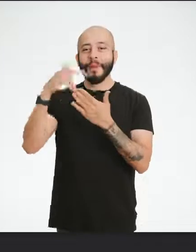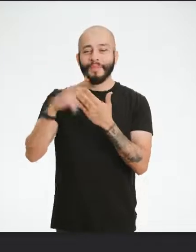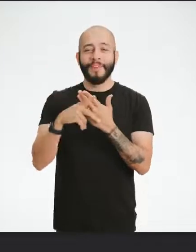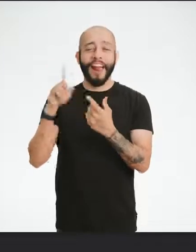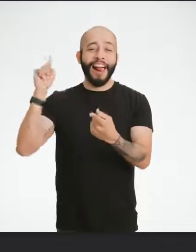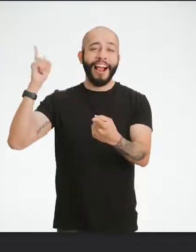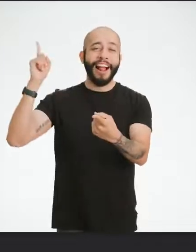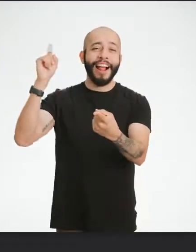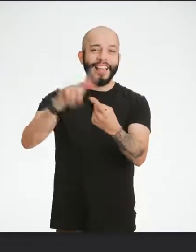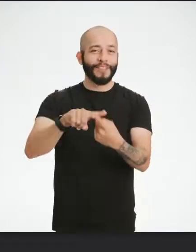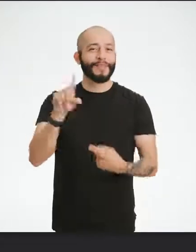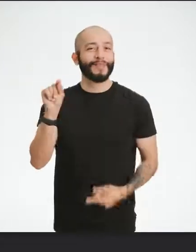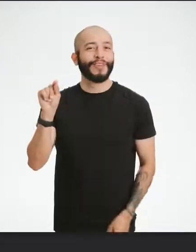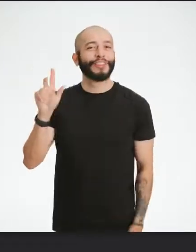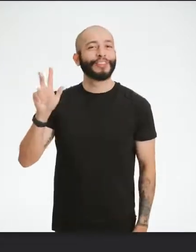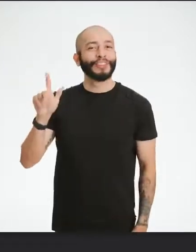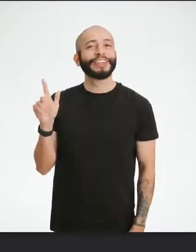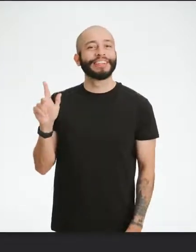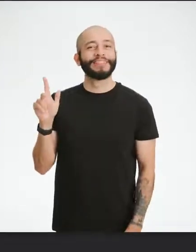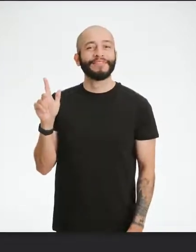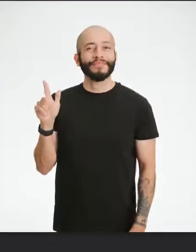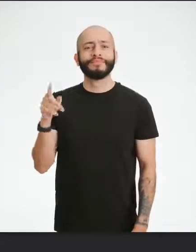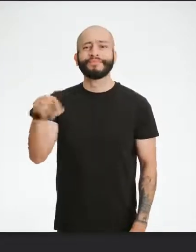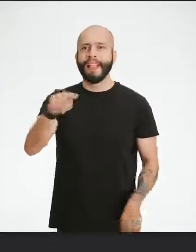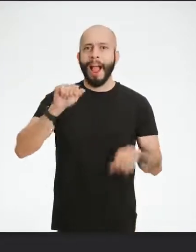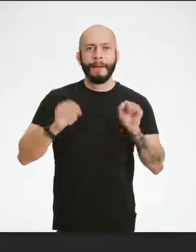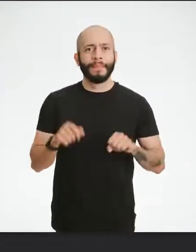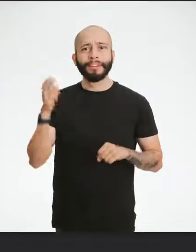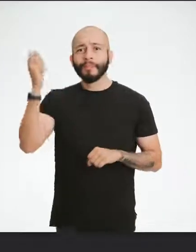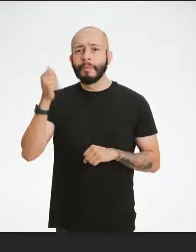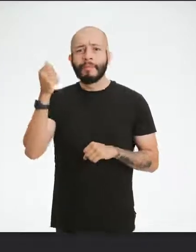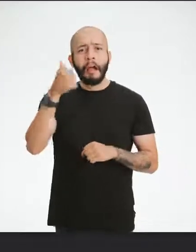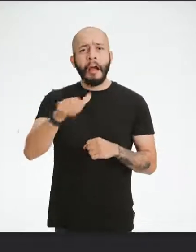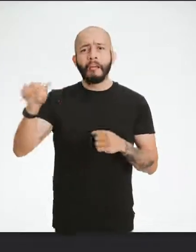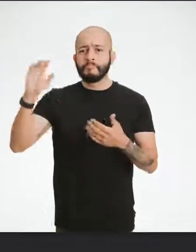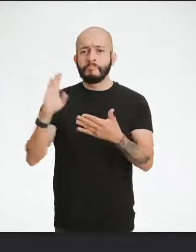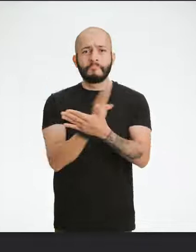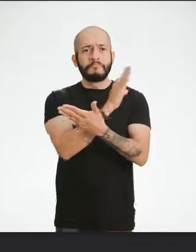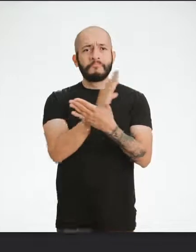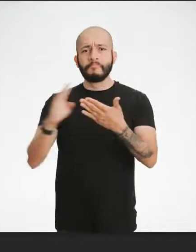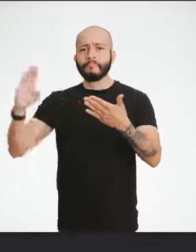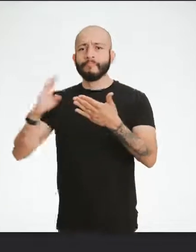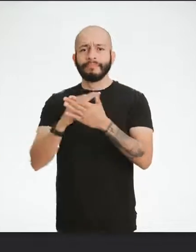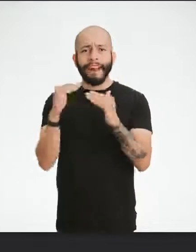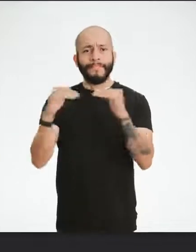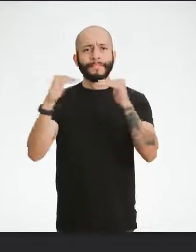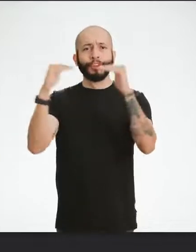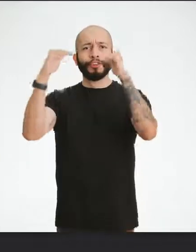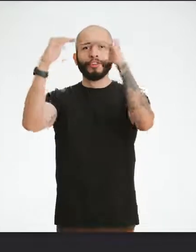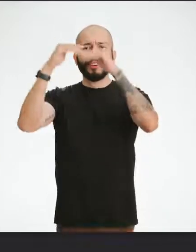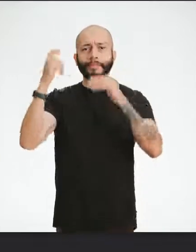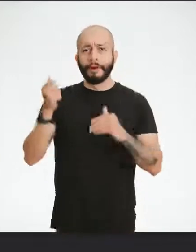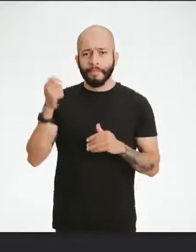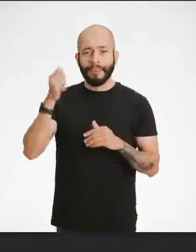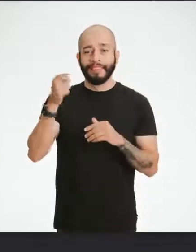through the end of 2023! And you'll be able to subscribe to any of the Xcode Cloud subscription levels in the